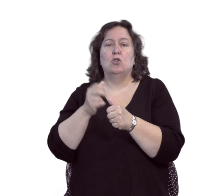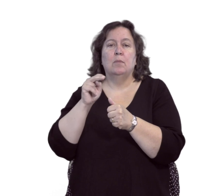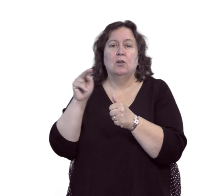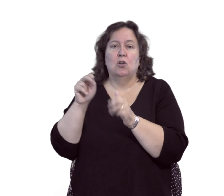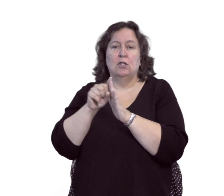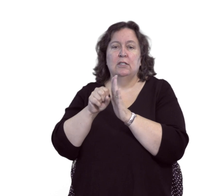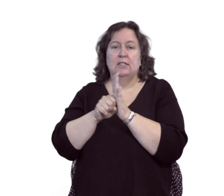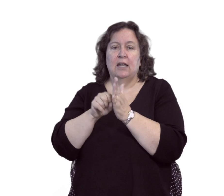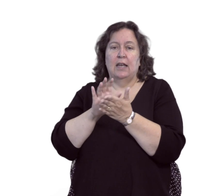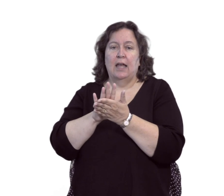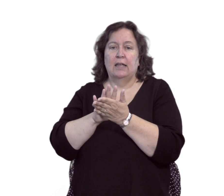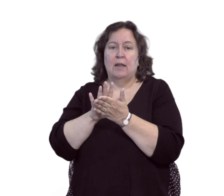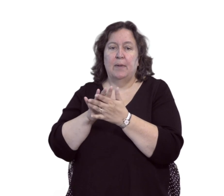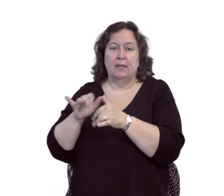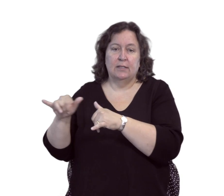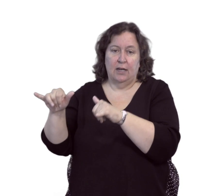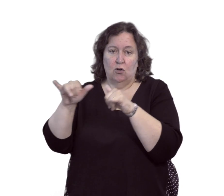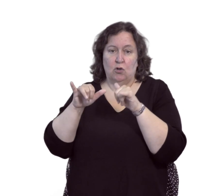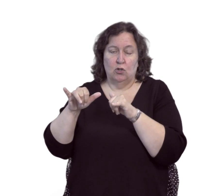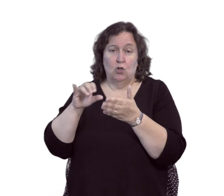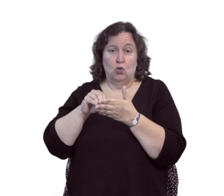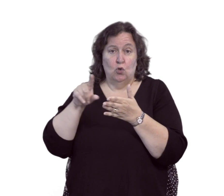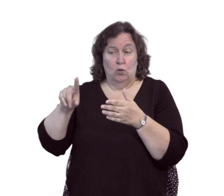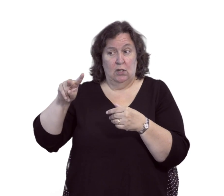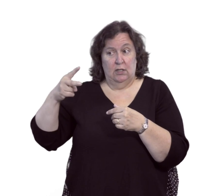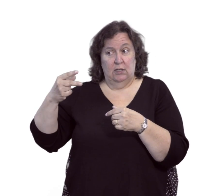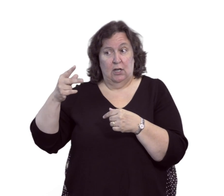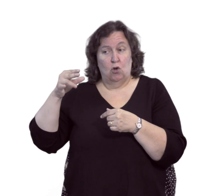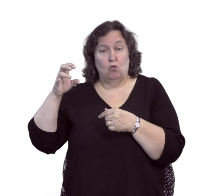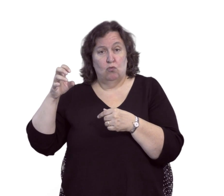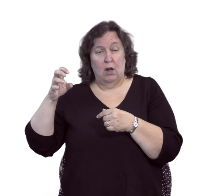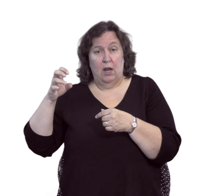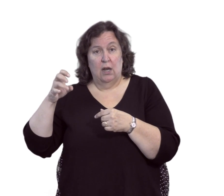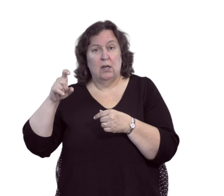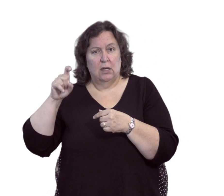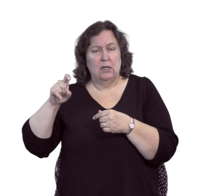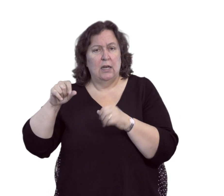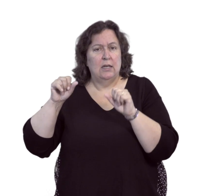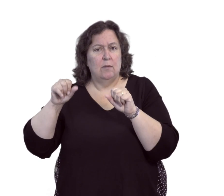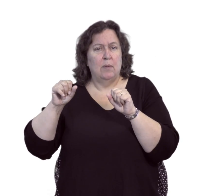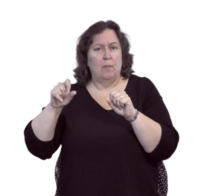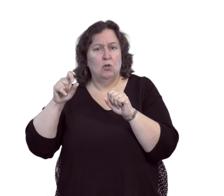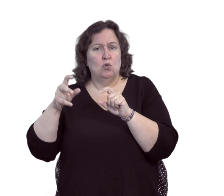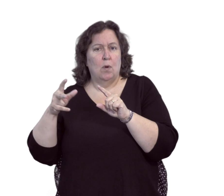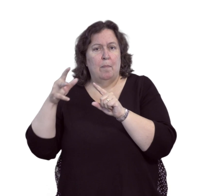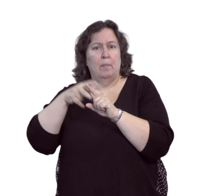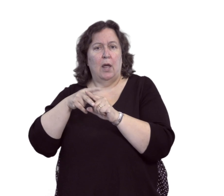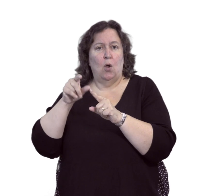According to Minnesota state academic standards, students in second grade need to be able